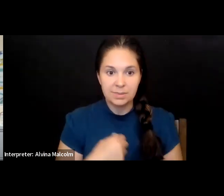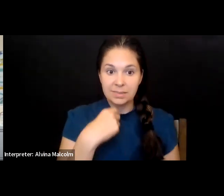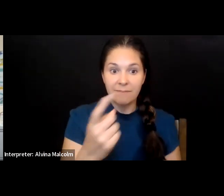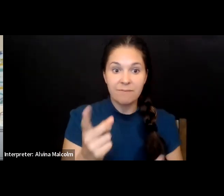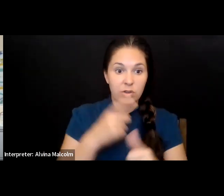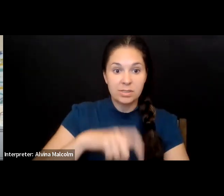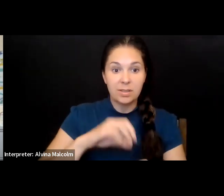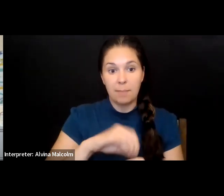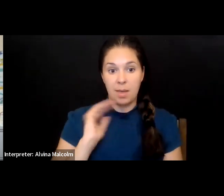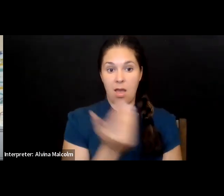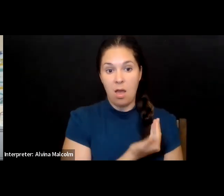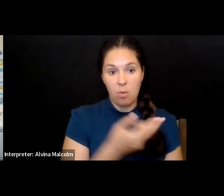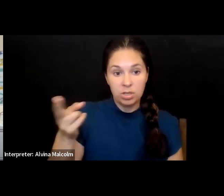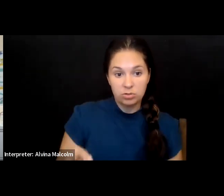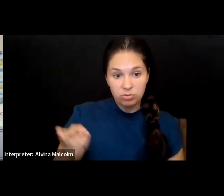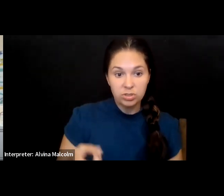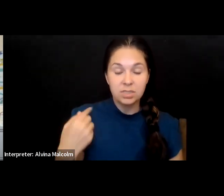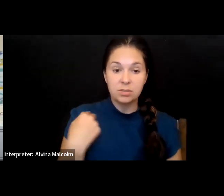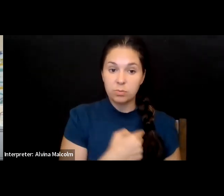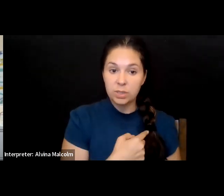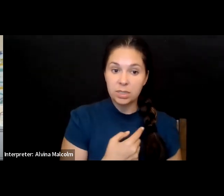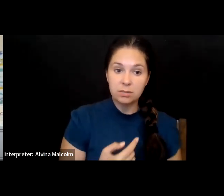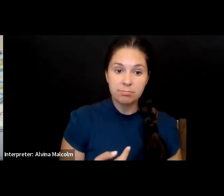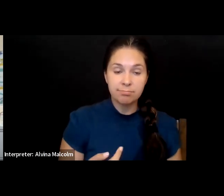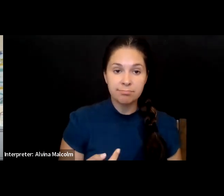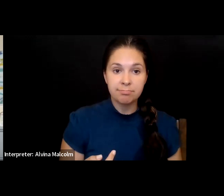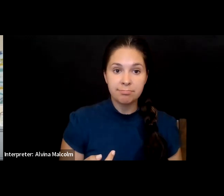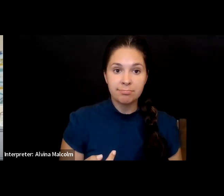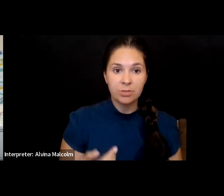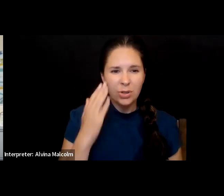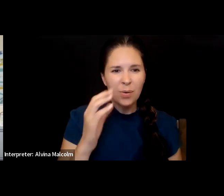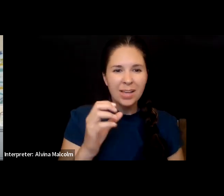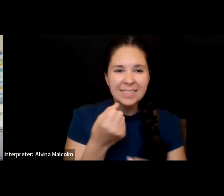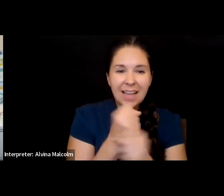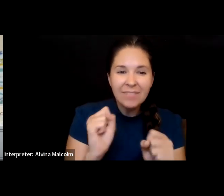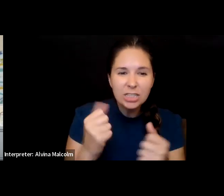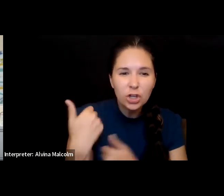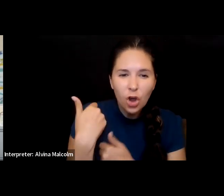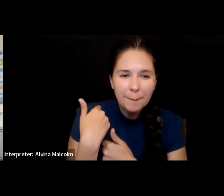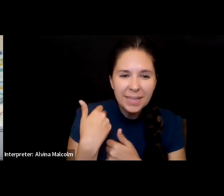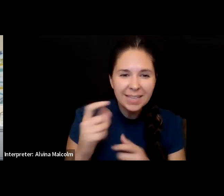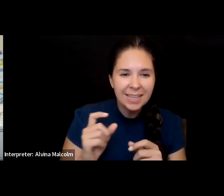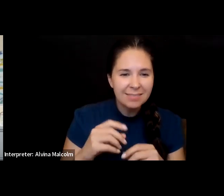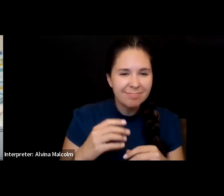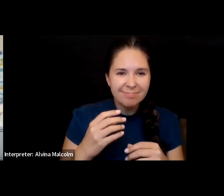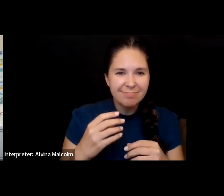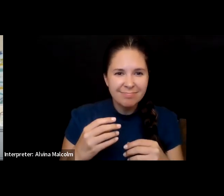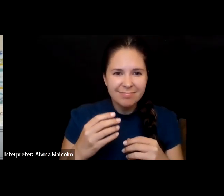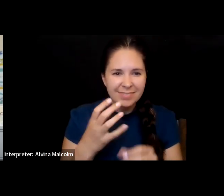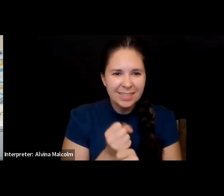know, bring them to the table. I'm